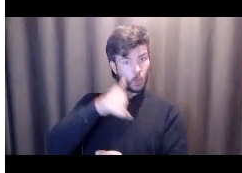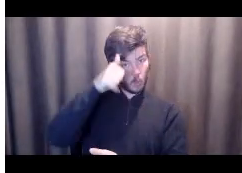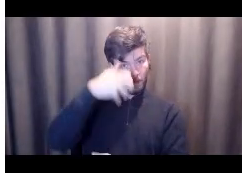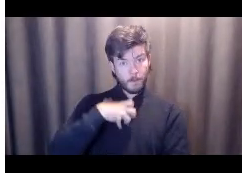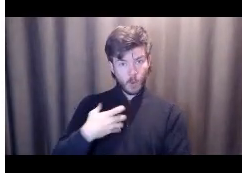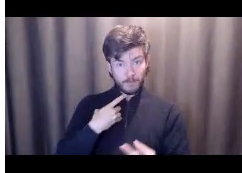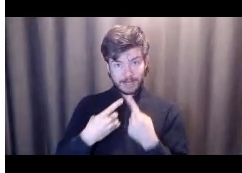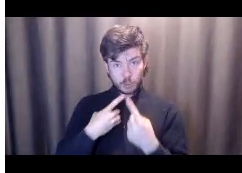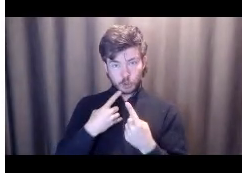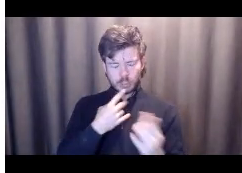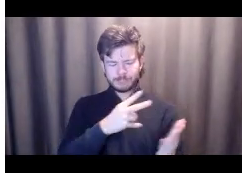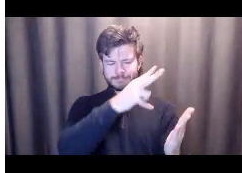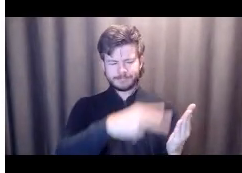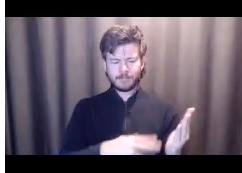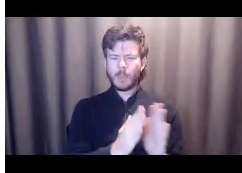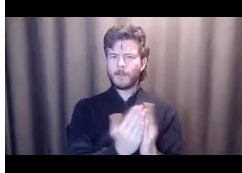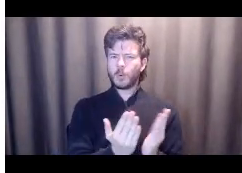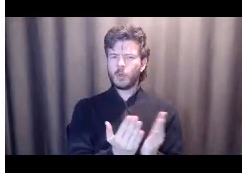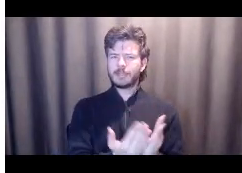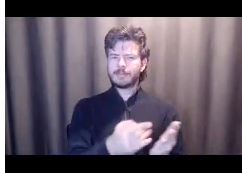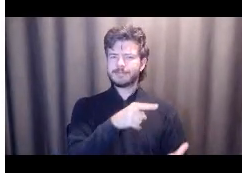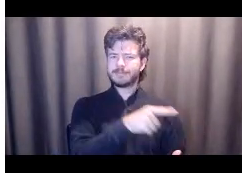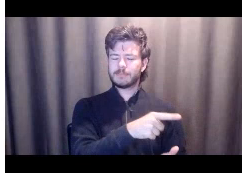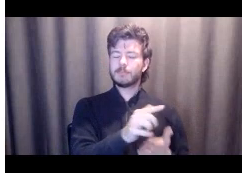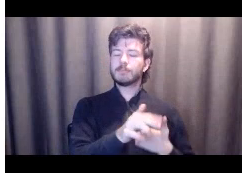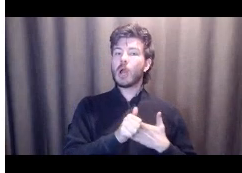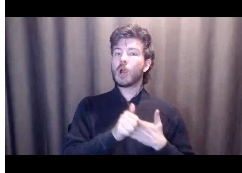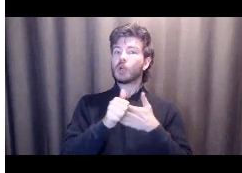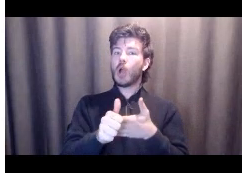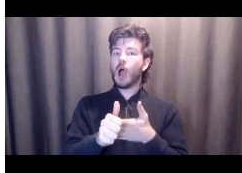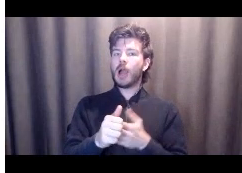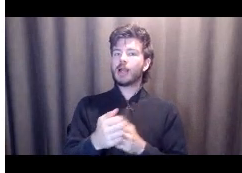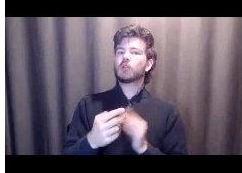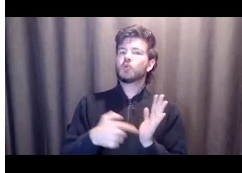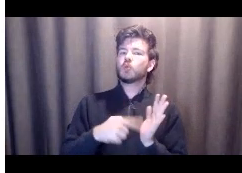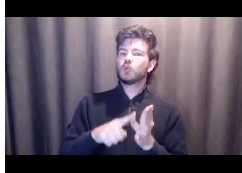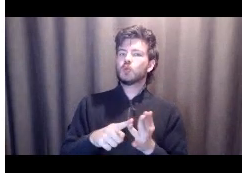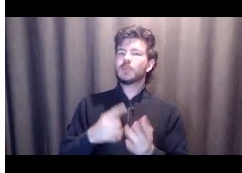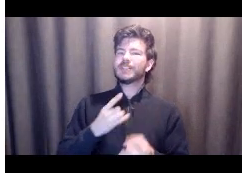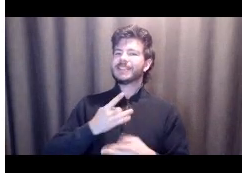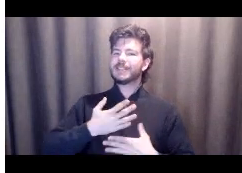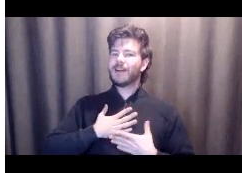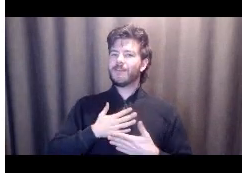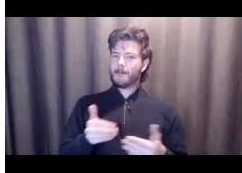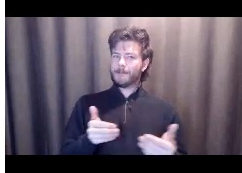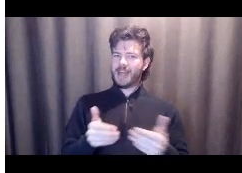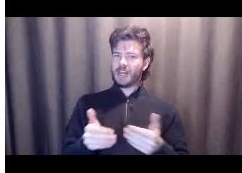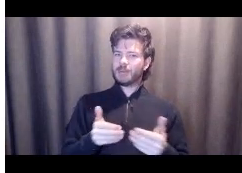'A Guide to Self-Management'. This is available on the NDIS website.